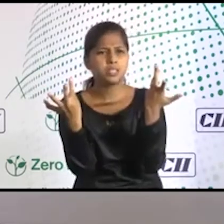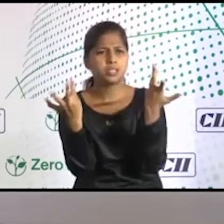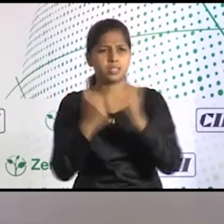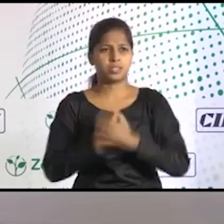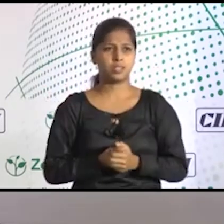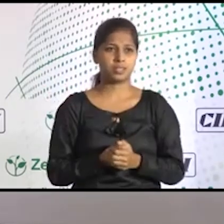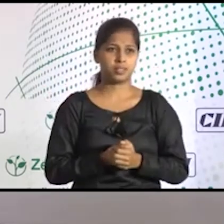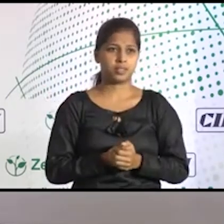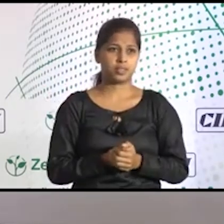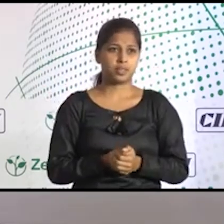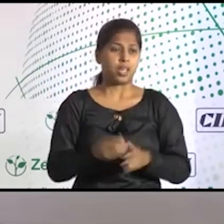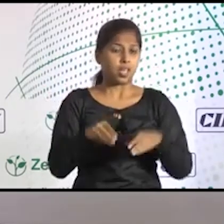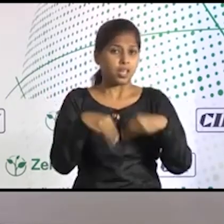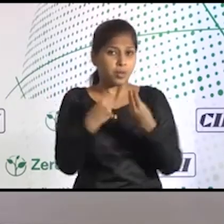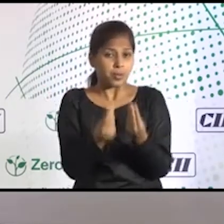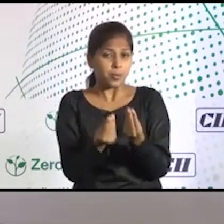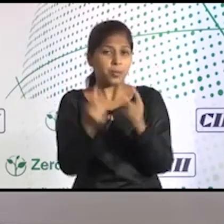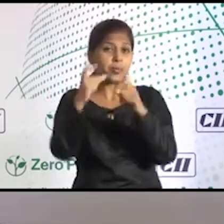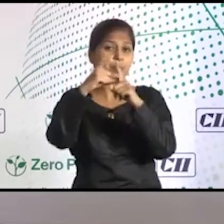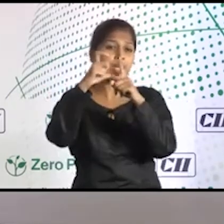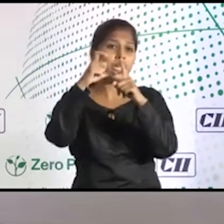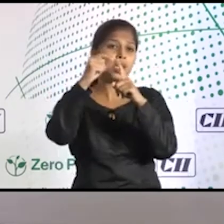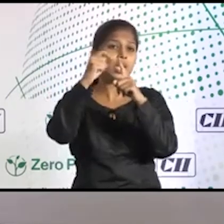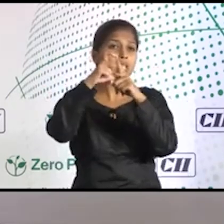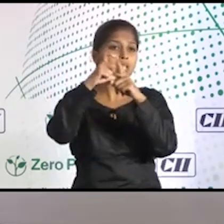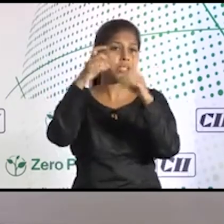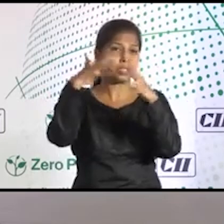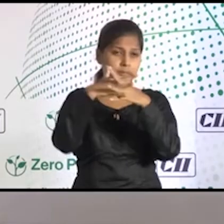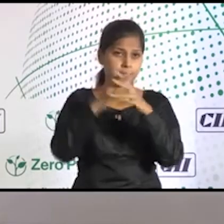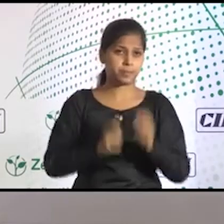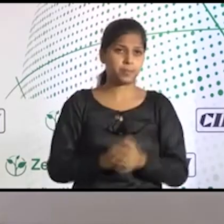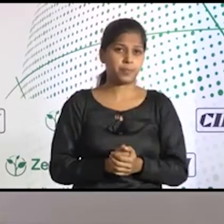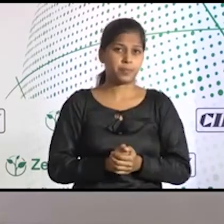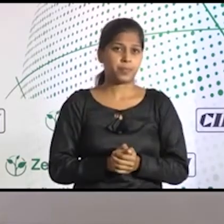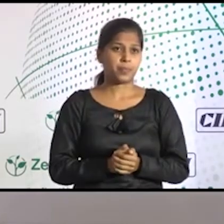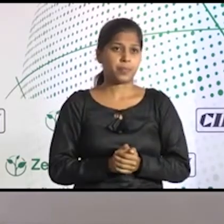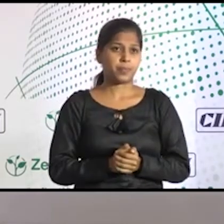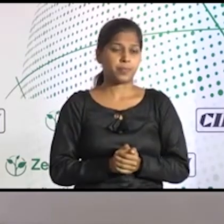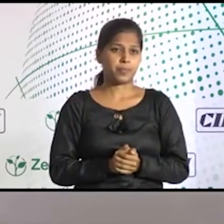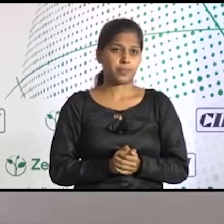they don't get so either as disabled or in conversation around women as well.